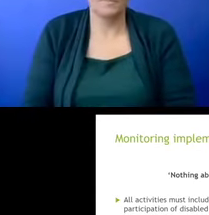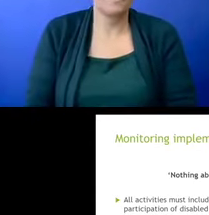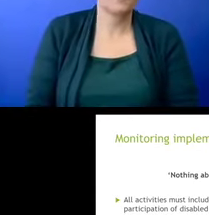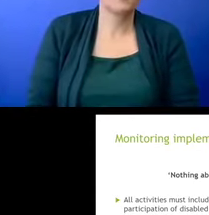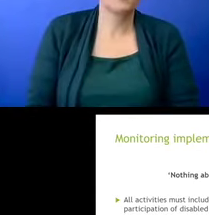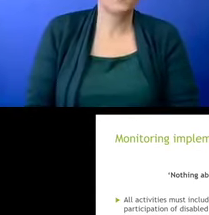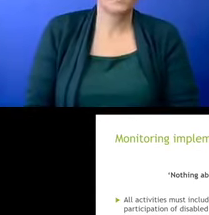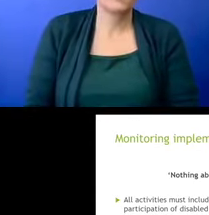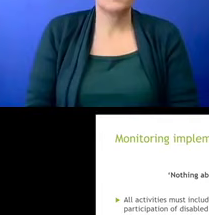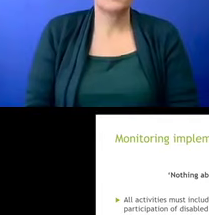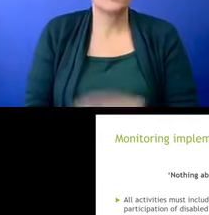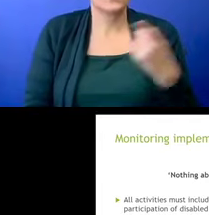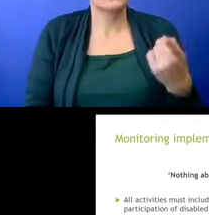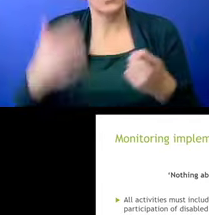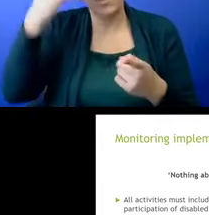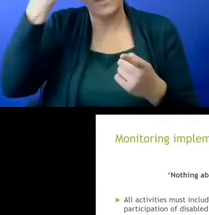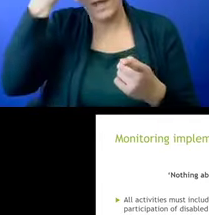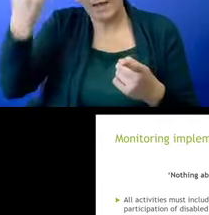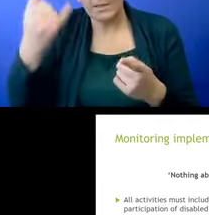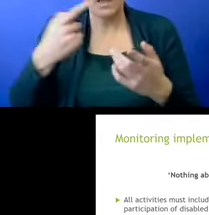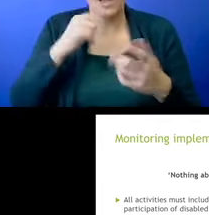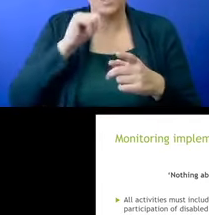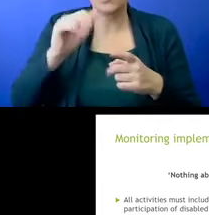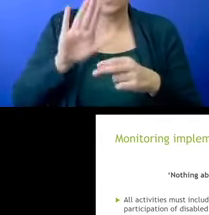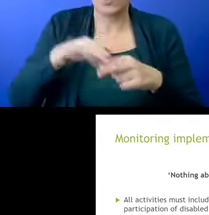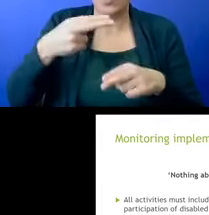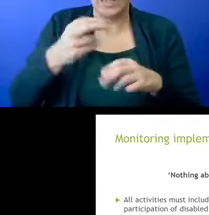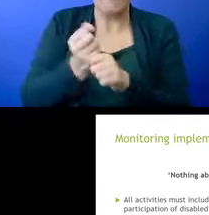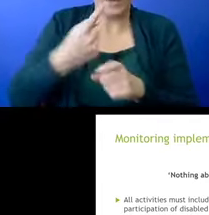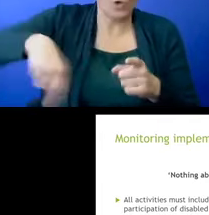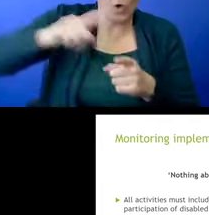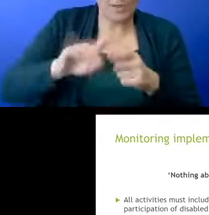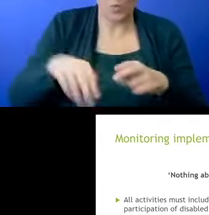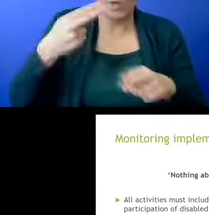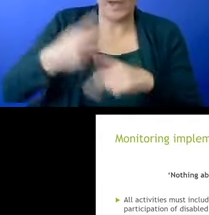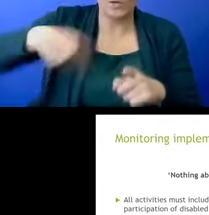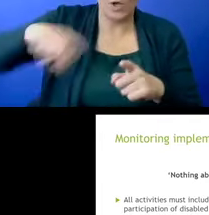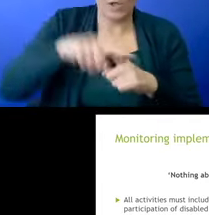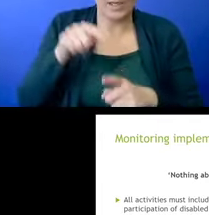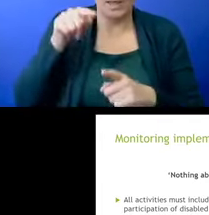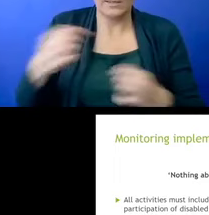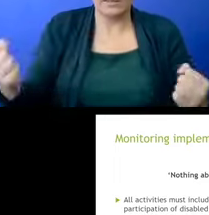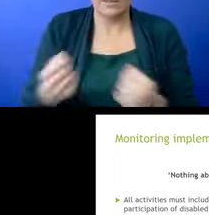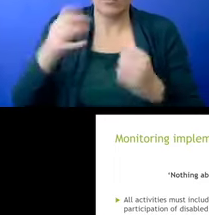The philosophy “nothing about us, without us” is deeply embedded within the Convention.